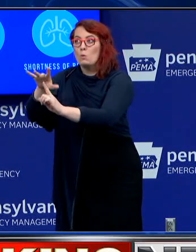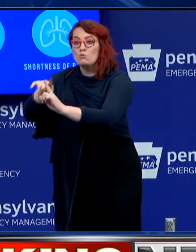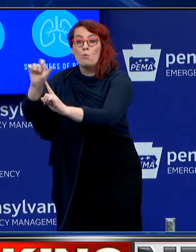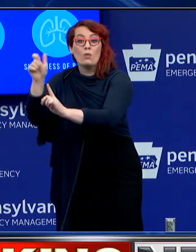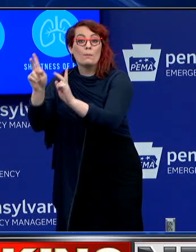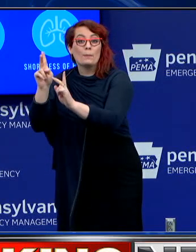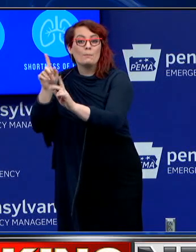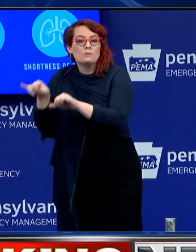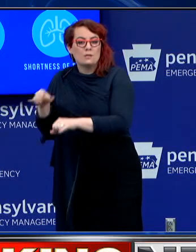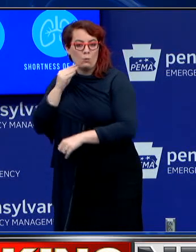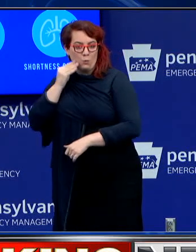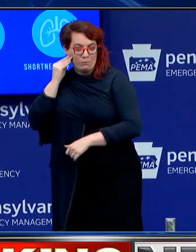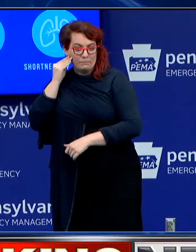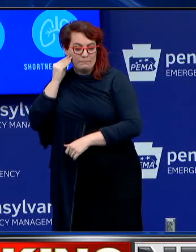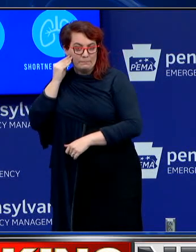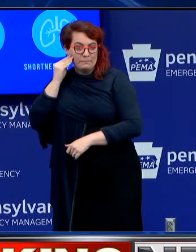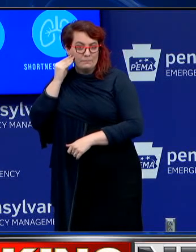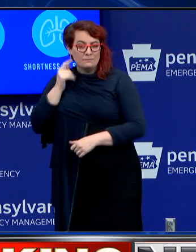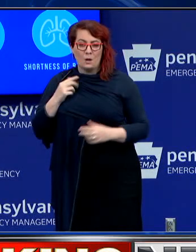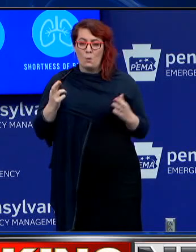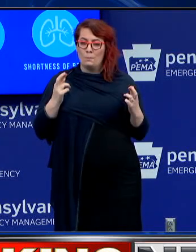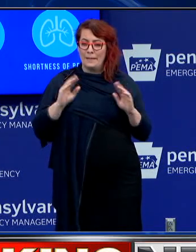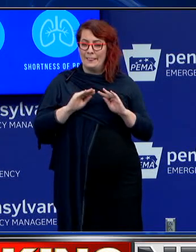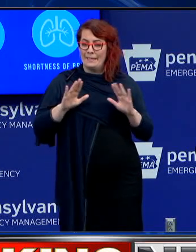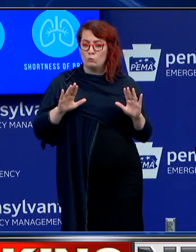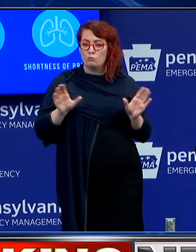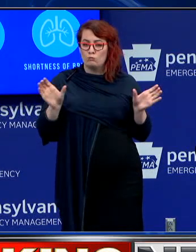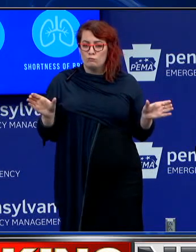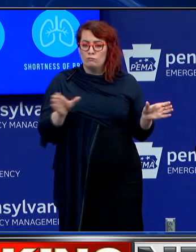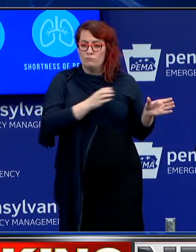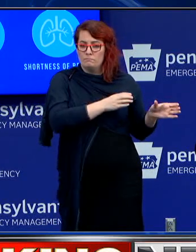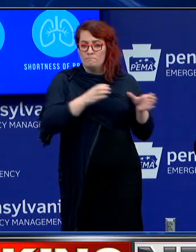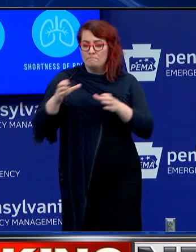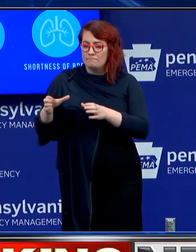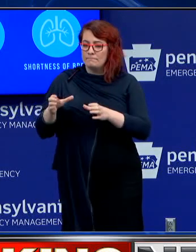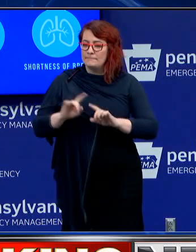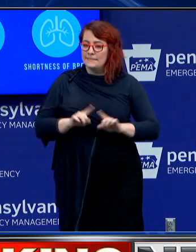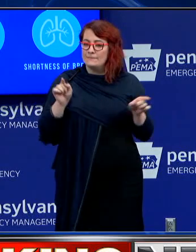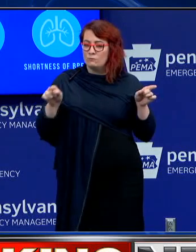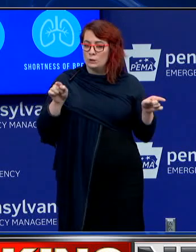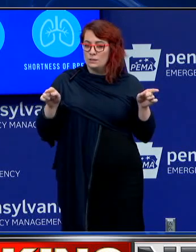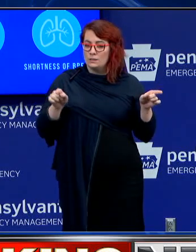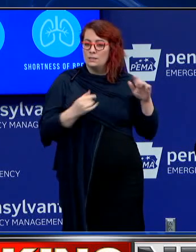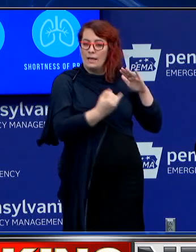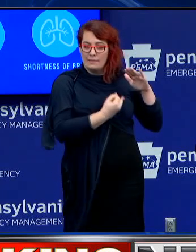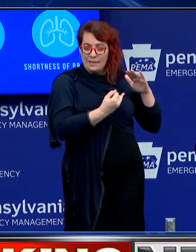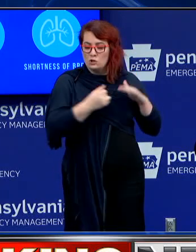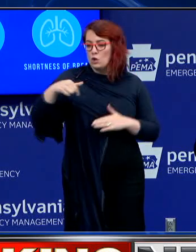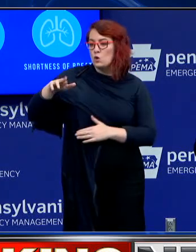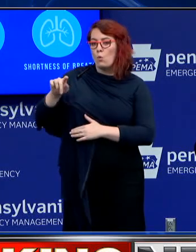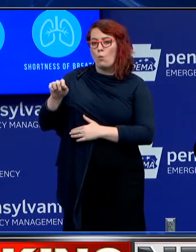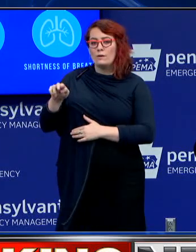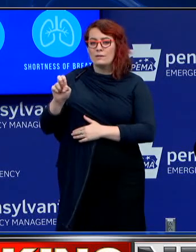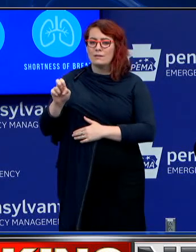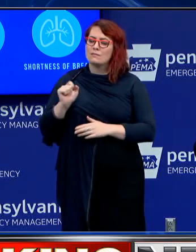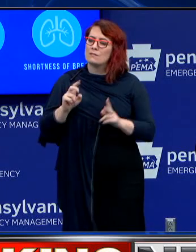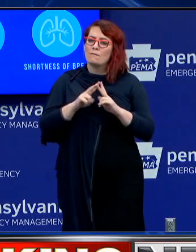PUT YOUR BUZZERS DOWN, YOU'LL WORK TOGETHER ON THIS ONE. THIS IS HOW DETENTION WORKS. WORK TOGETHER ON THIS ONE. THIS IS HOW DETENTION WORKS. I WILL GIVE ONE TEAM A CATEGORY. THIS IS HOW DETENTION WORKS. I WILL GIVE ONE TEAM A CATEGORY. AS A TEAM YOU'LL HAVE TEN I WILL GIVE ONE TEAM A CATEGORY. AS A TEAM YOU'LL HAVE TEN SECONDS TO DECIDE IF YOU WANT TO